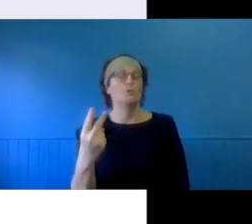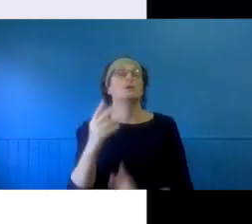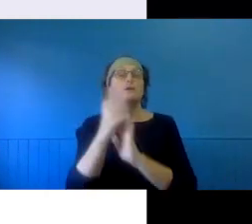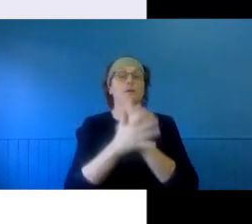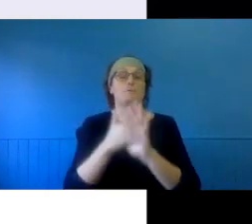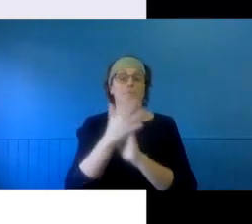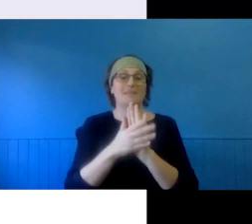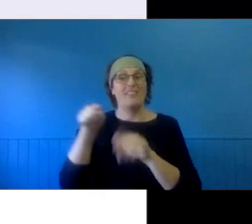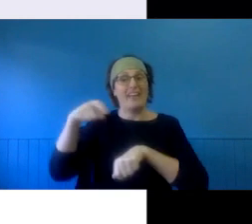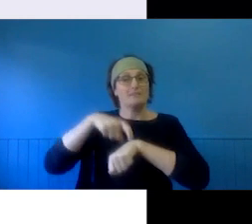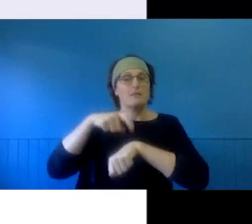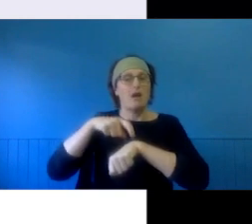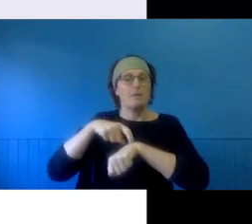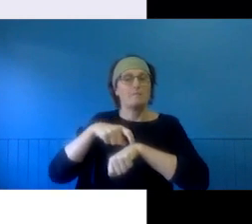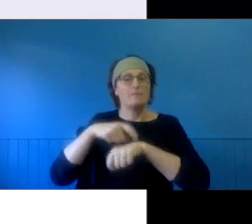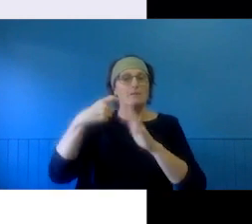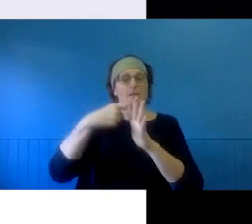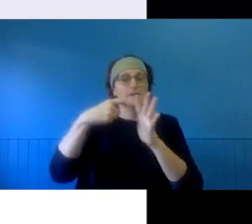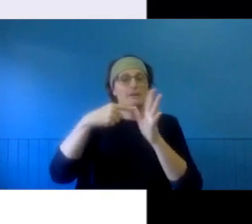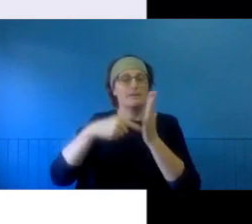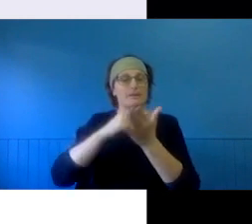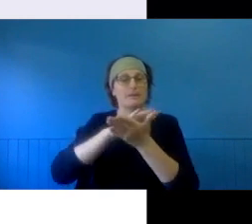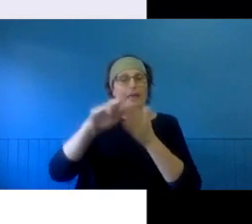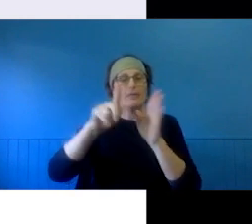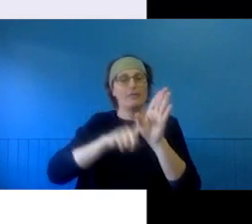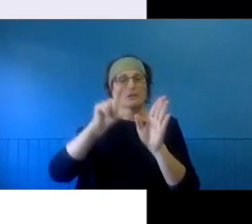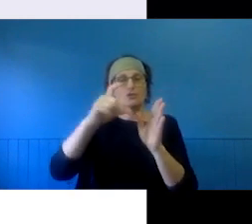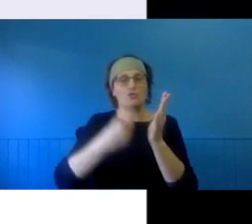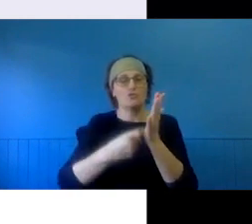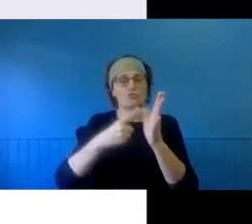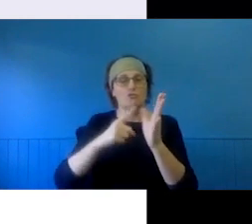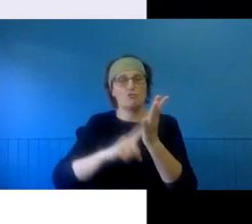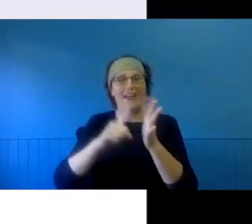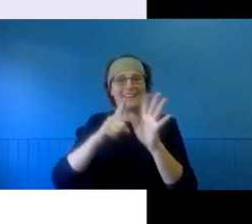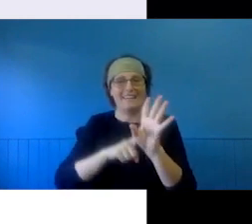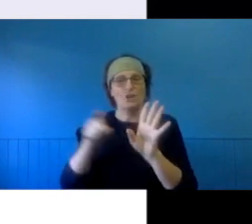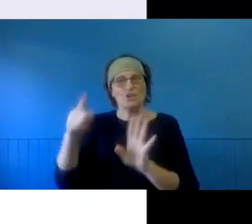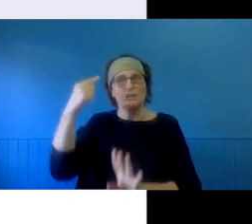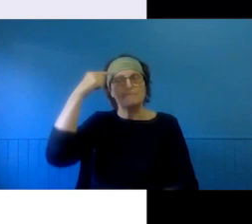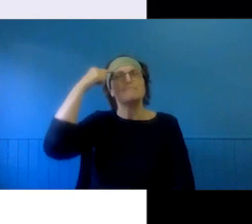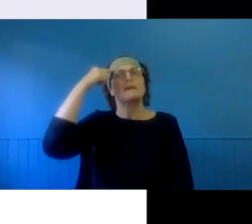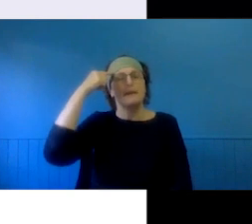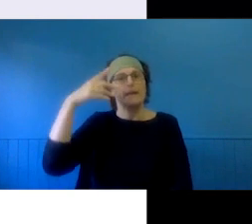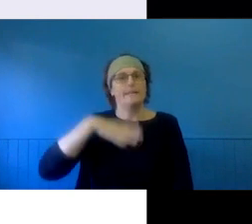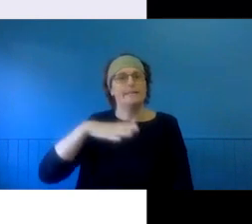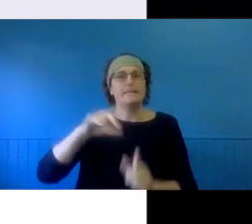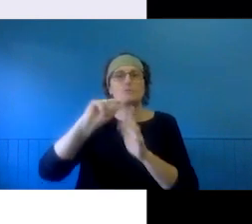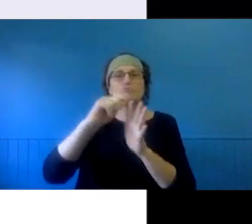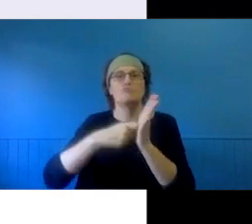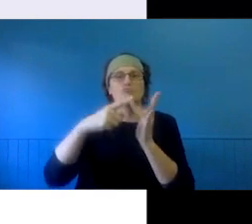then Director Cathy Craigie, who saw the need for this protocol. The